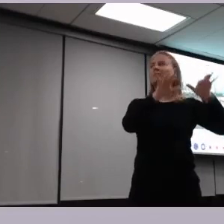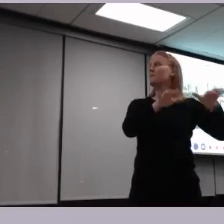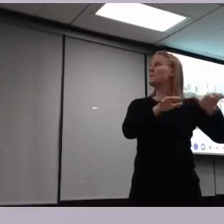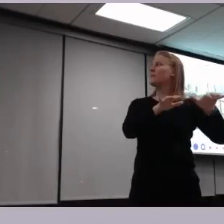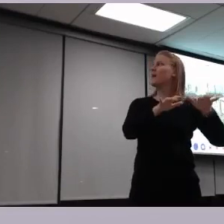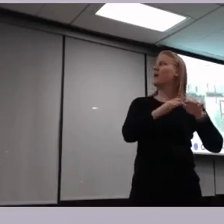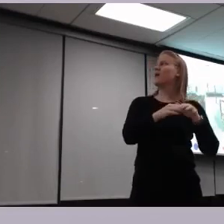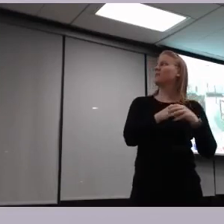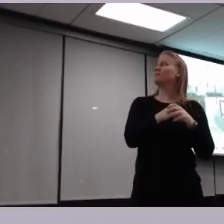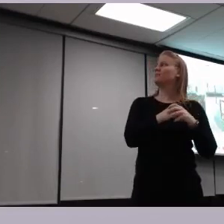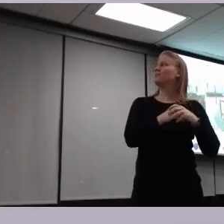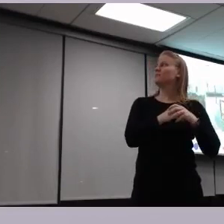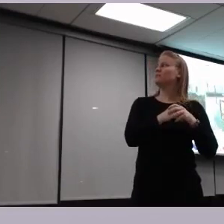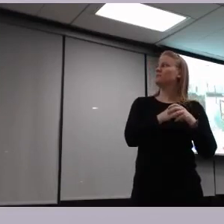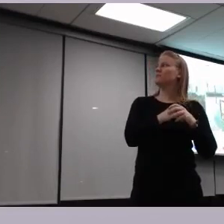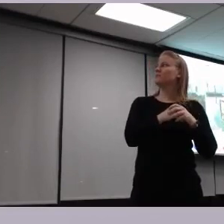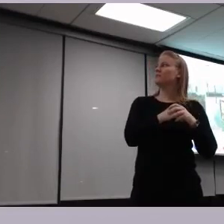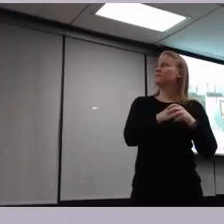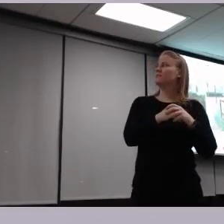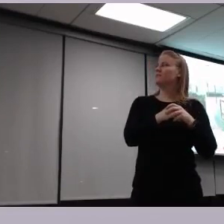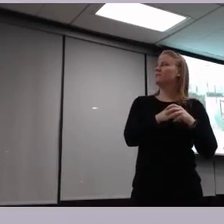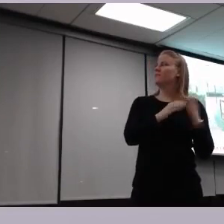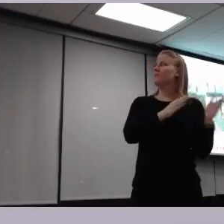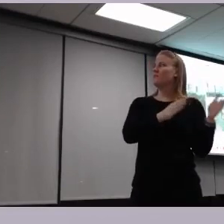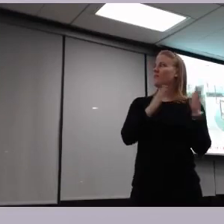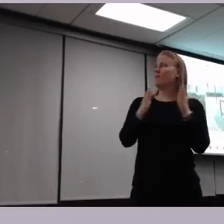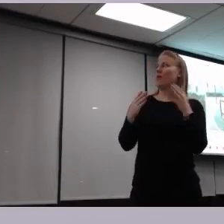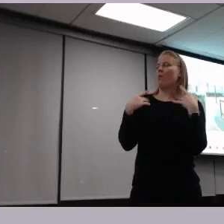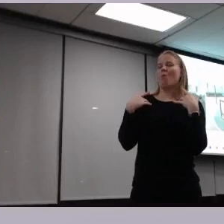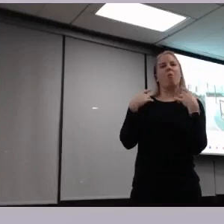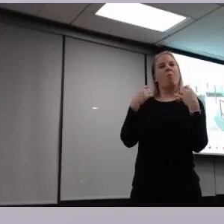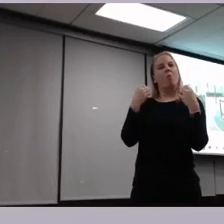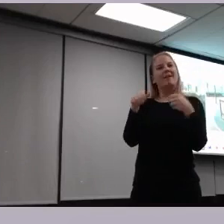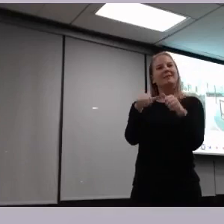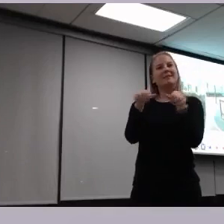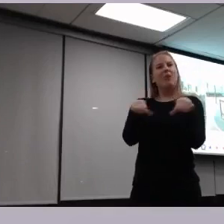They have a running track with different fitness equipment and plays on.